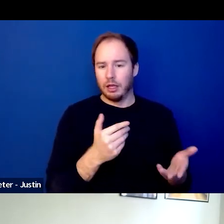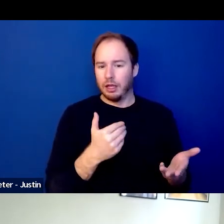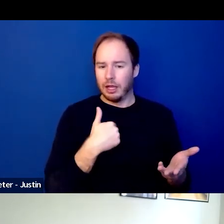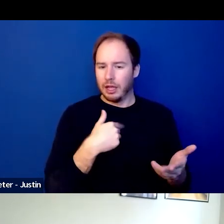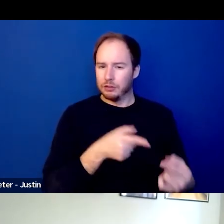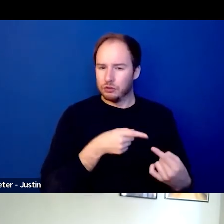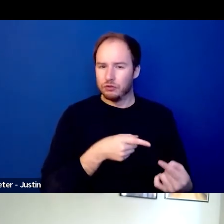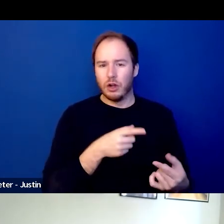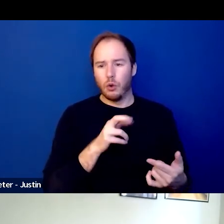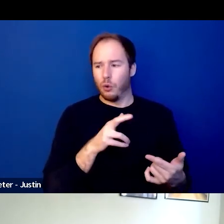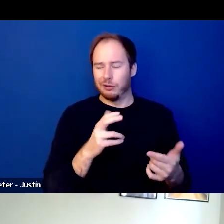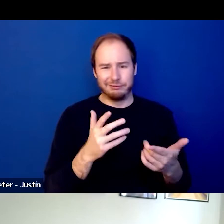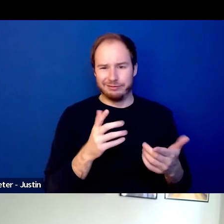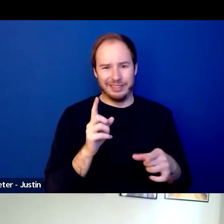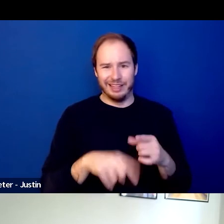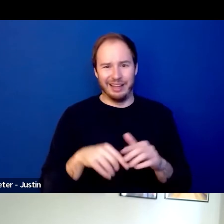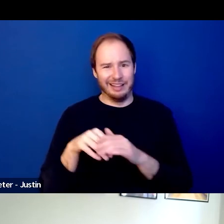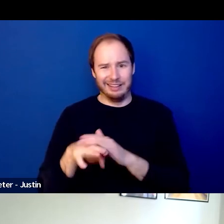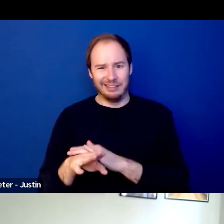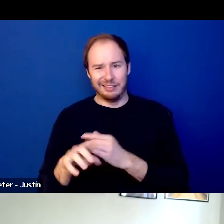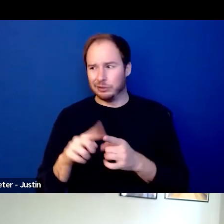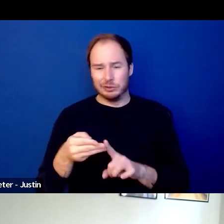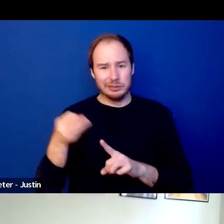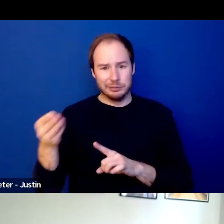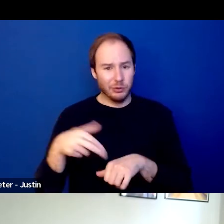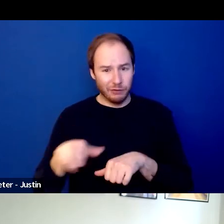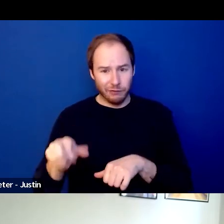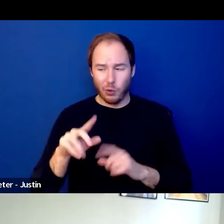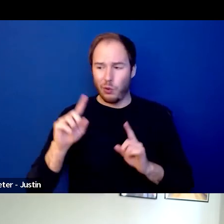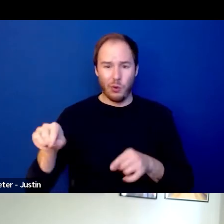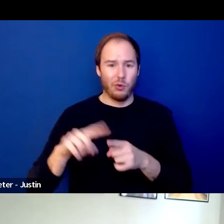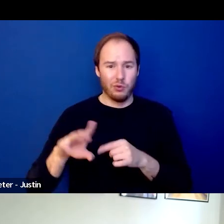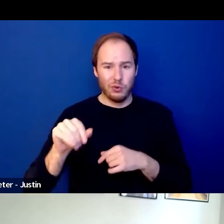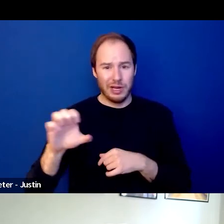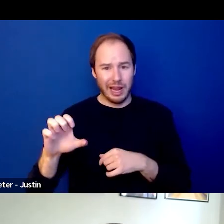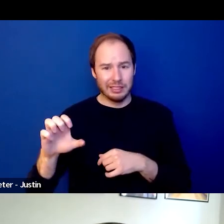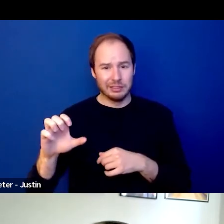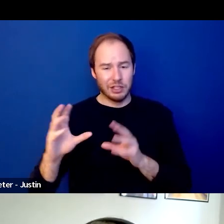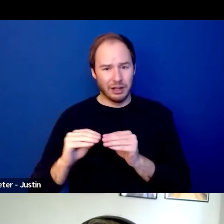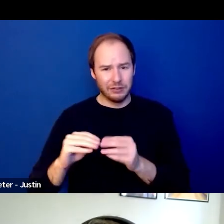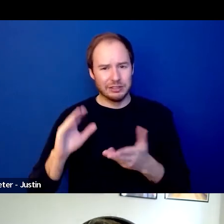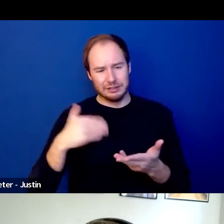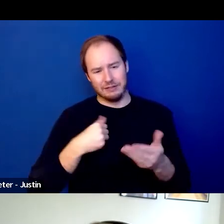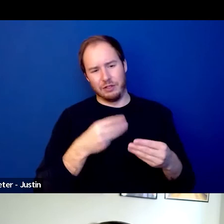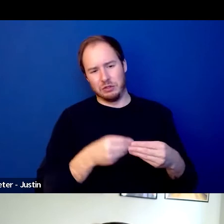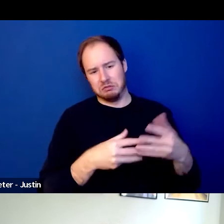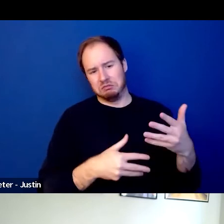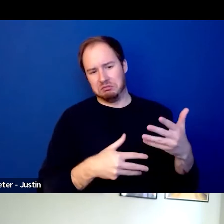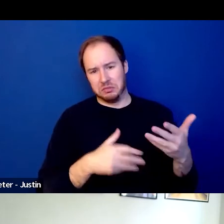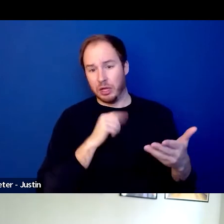or not being allowed to submit referrals or attend case conferencing, so different. It seems like we've gotten a couple folks and I'm not sure which communities they're in.